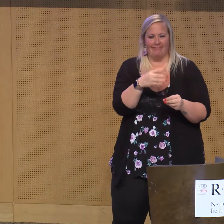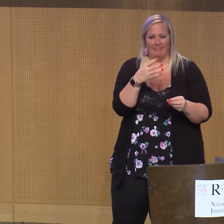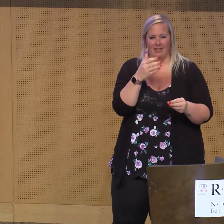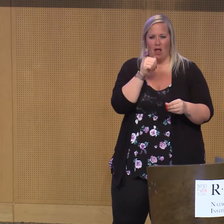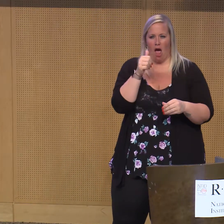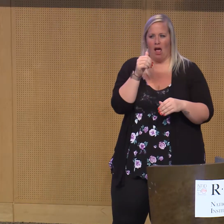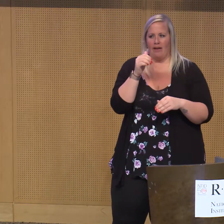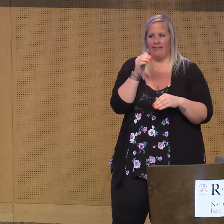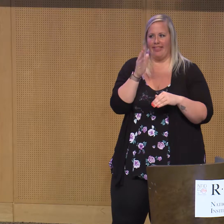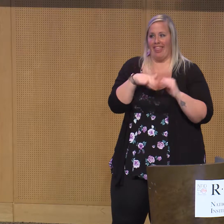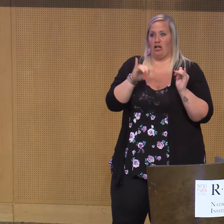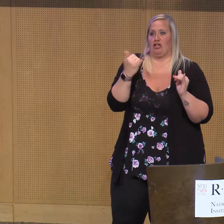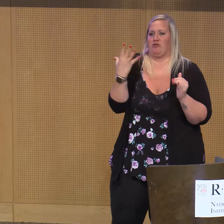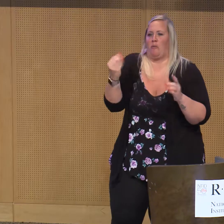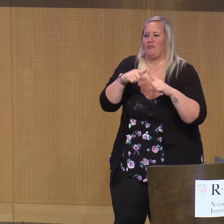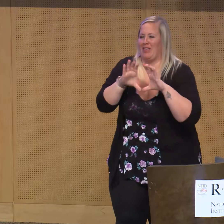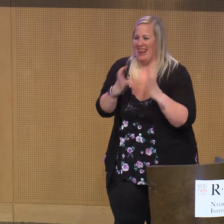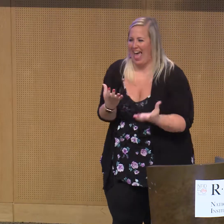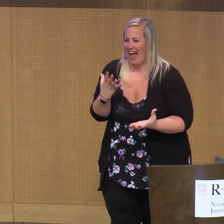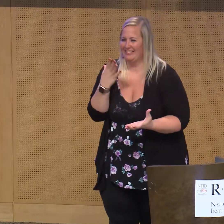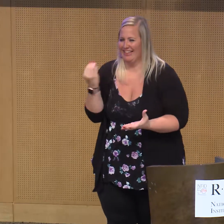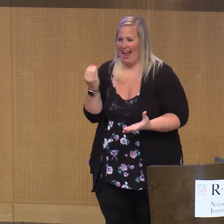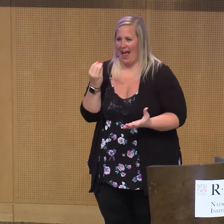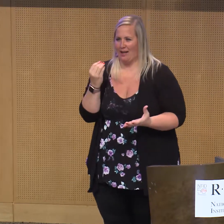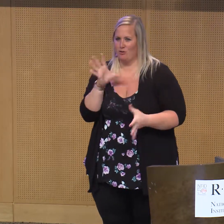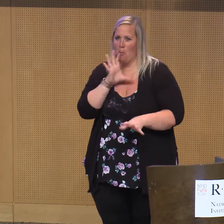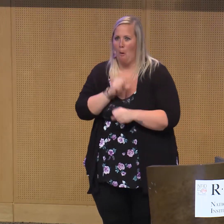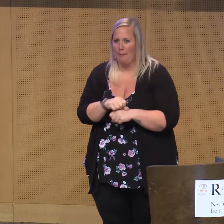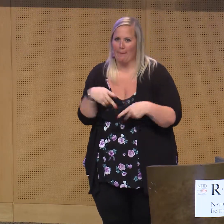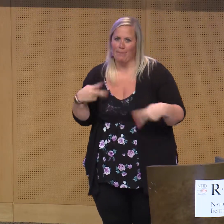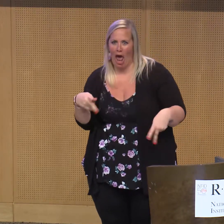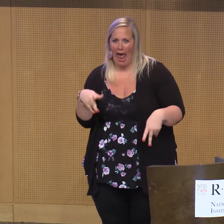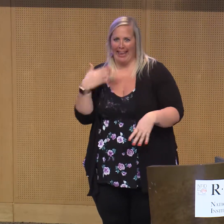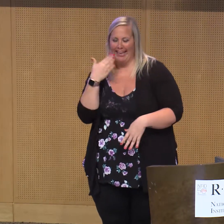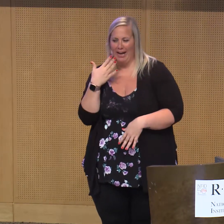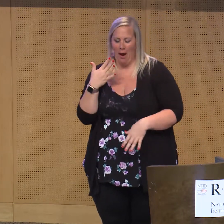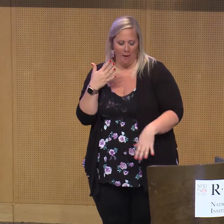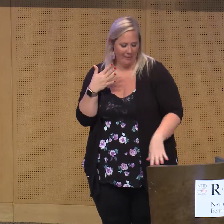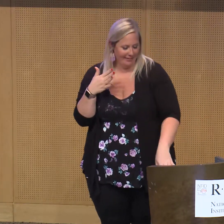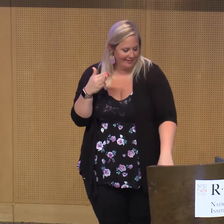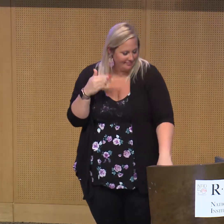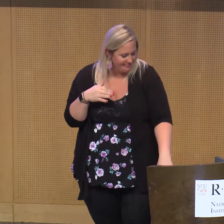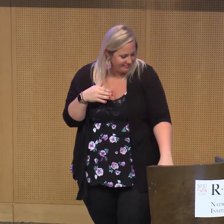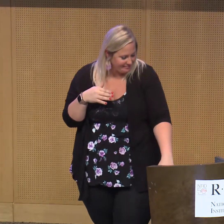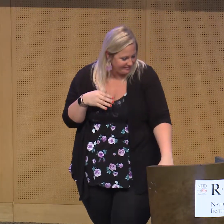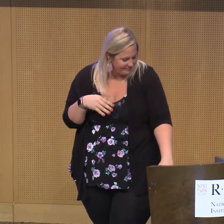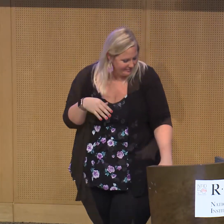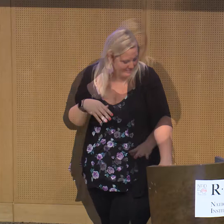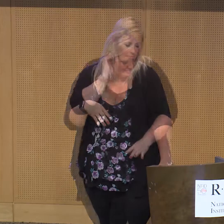but I wish that I was more involved when I was a student instead of just going to class, doing homework, and partying.